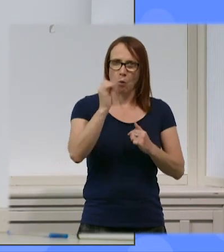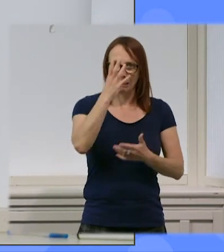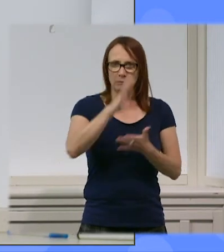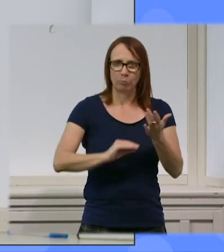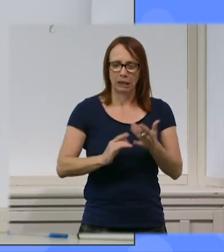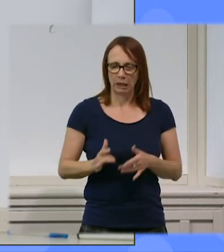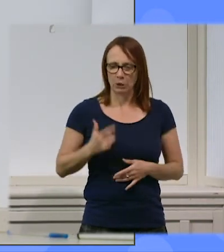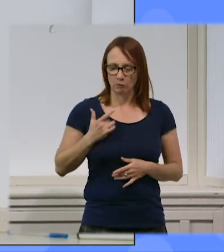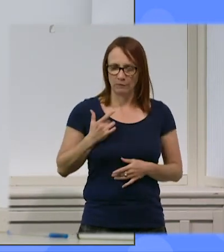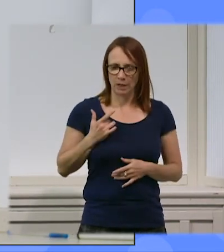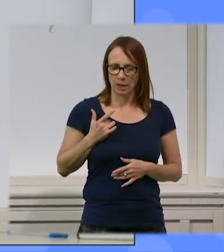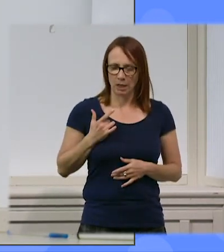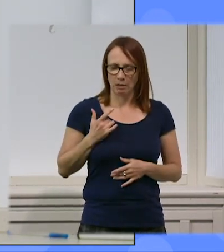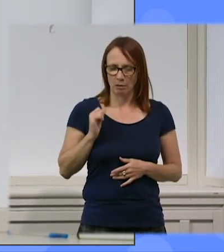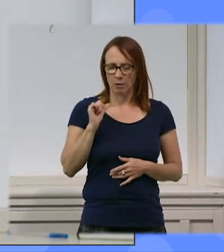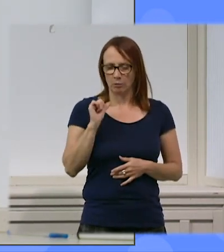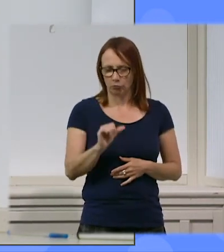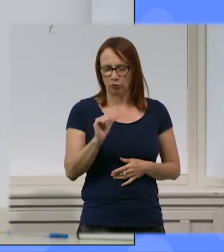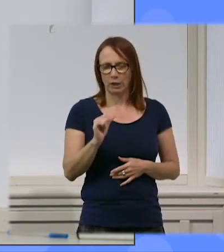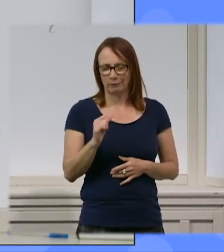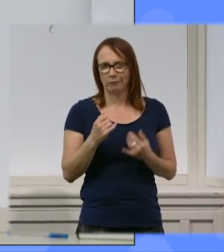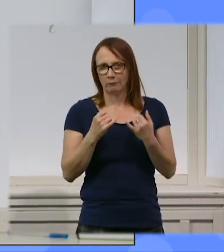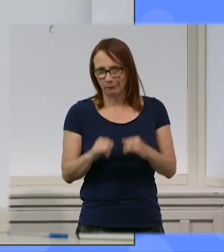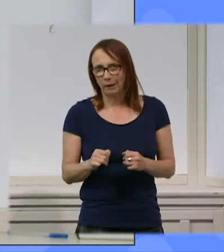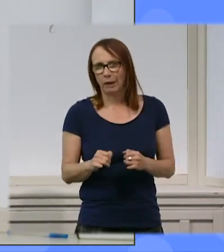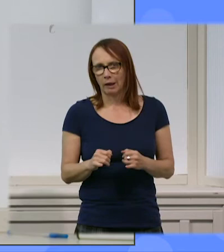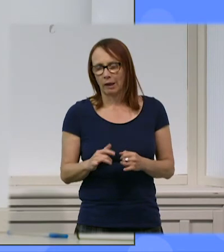that we're not succeeding on at the moment chimed with your experience